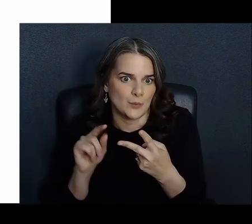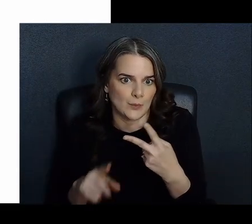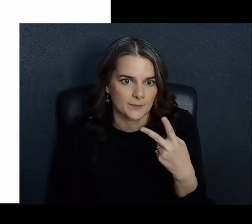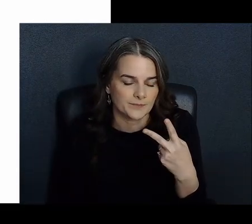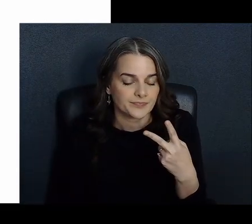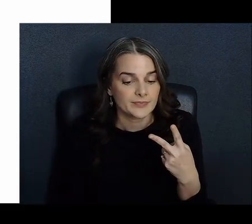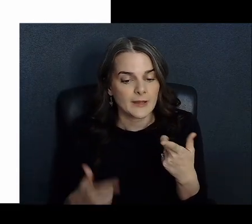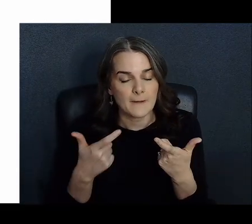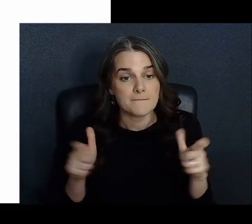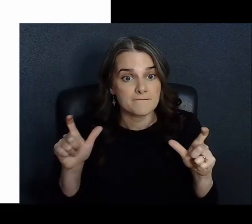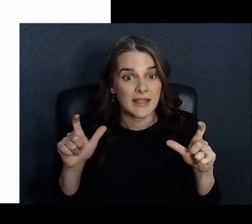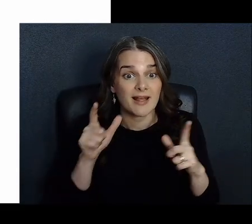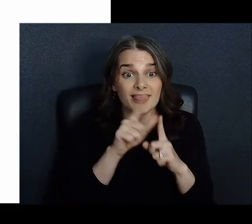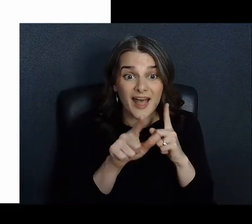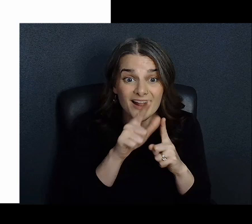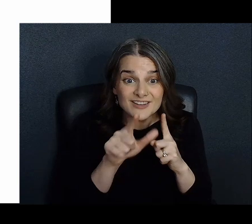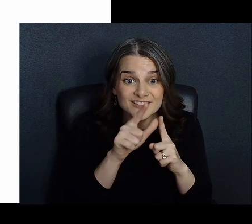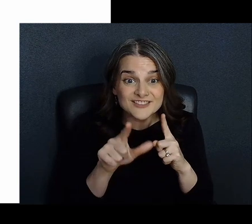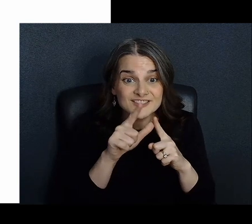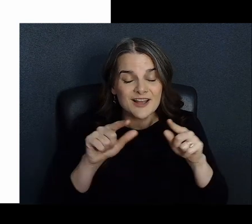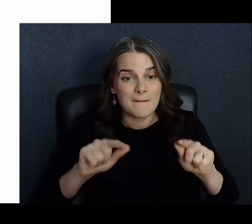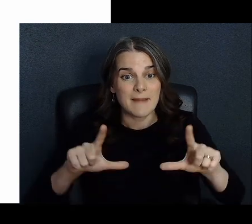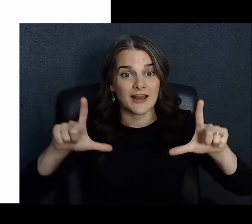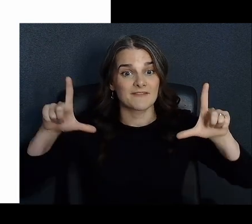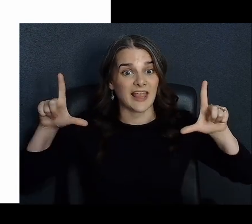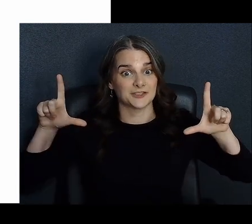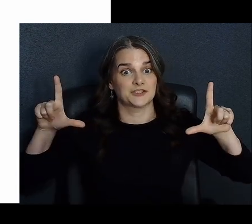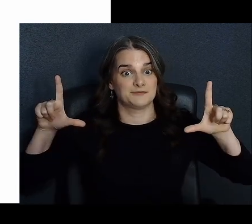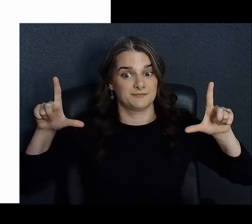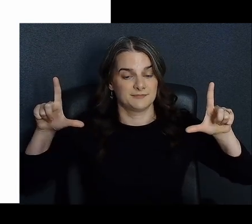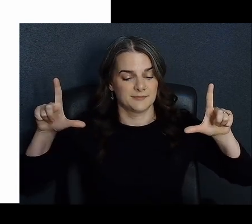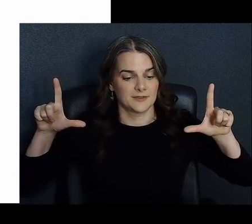as well as having it take a picture and read it back. That's called audio supported reading.